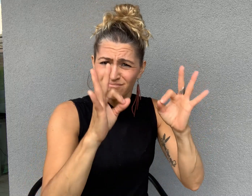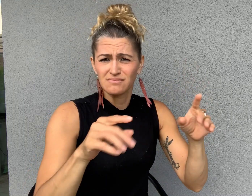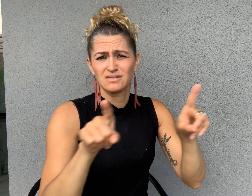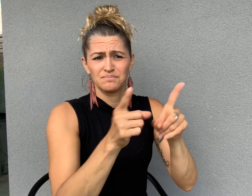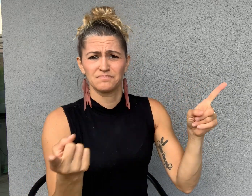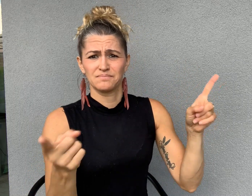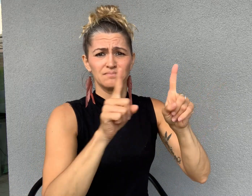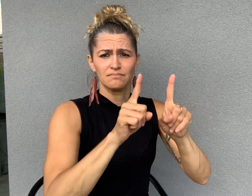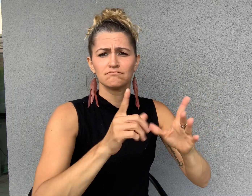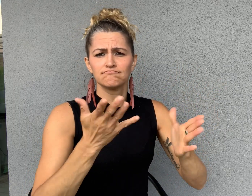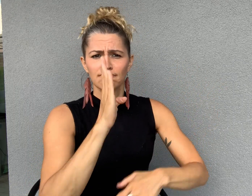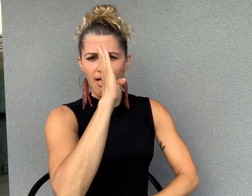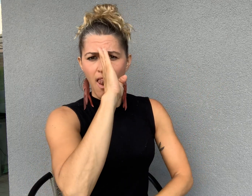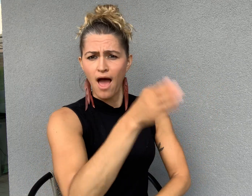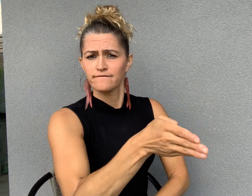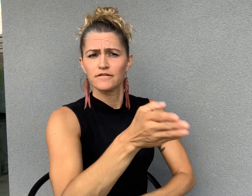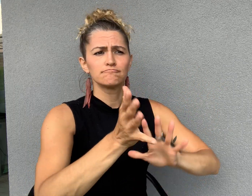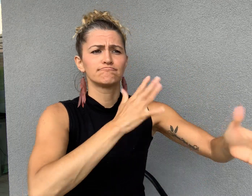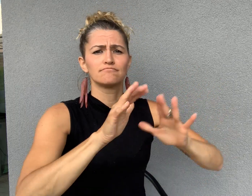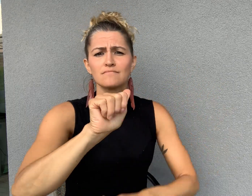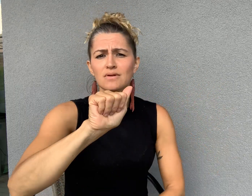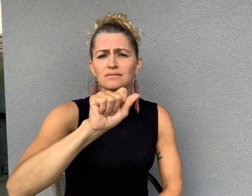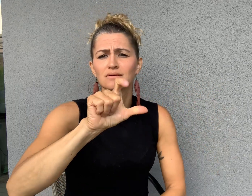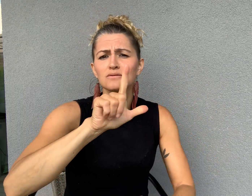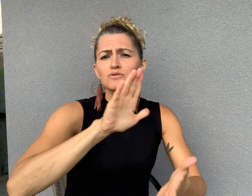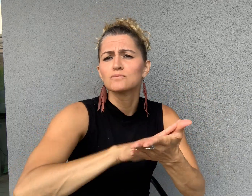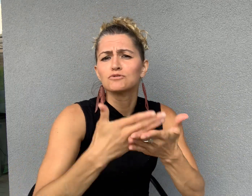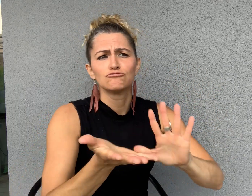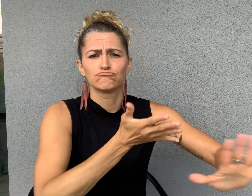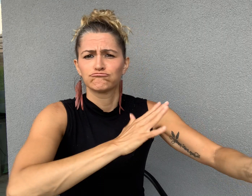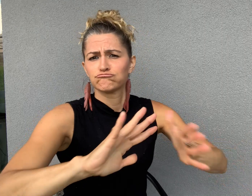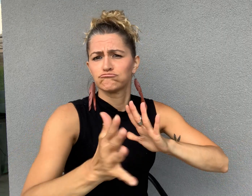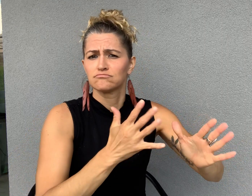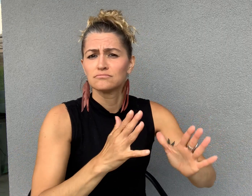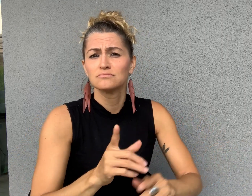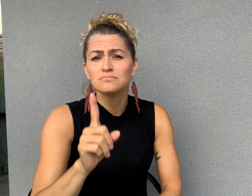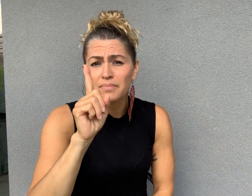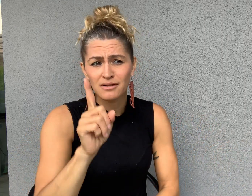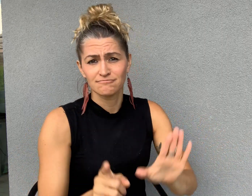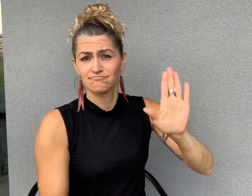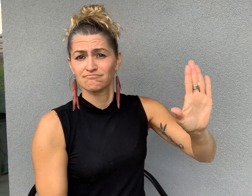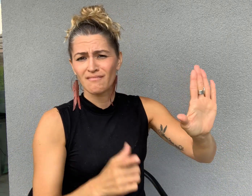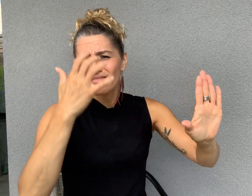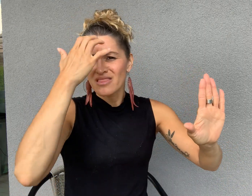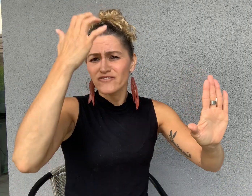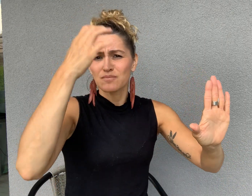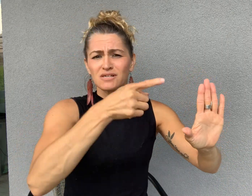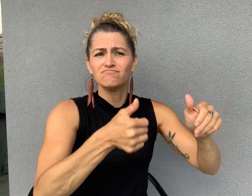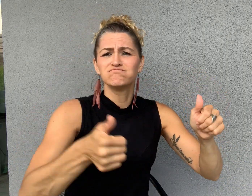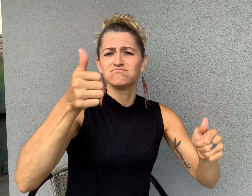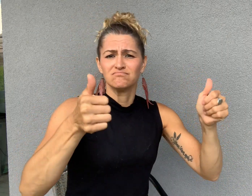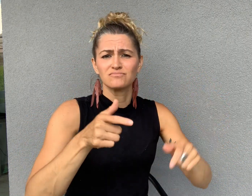for COVID-19 related announcements but government